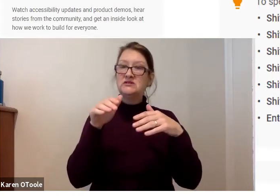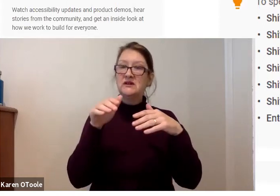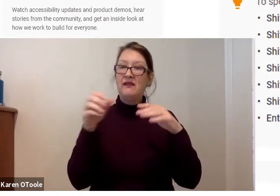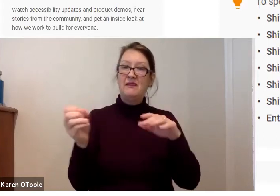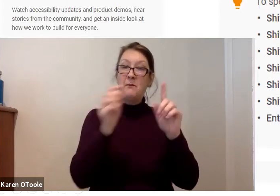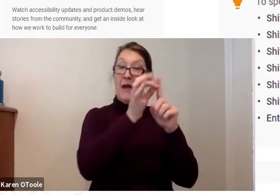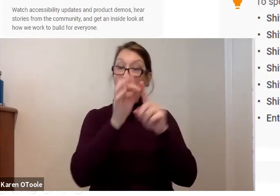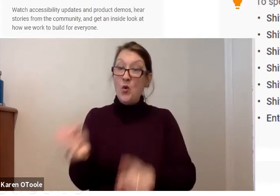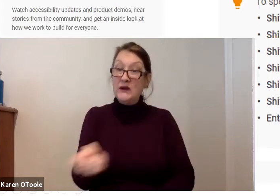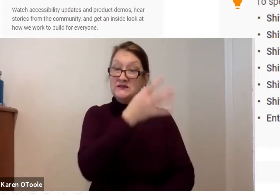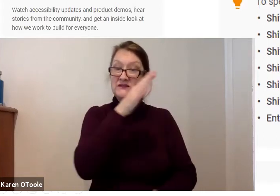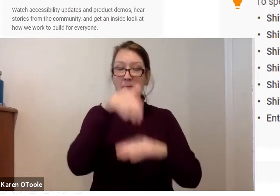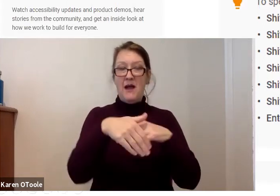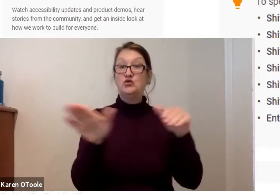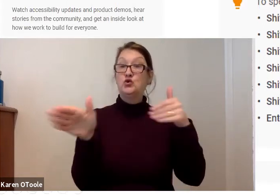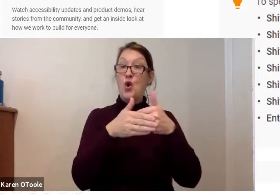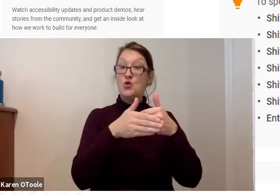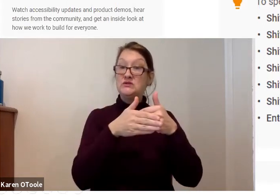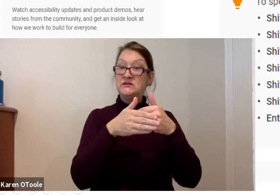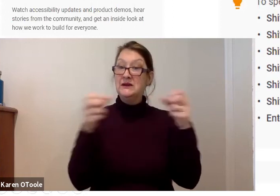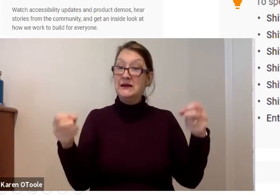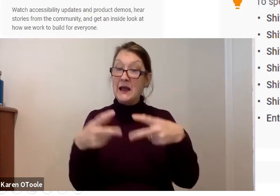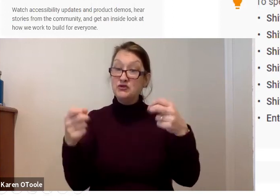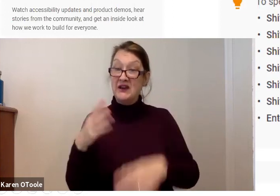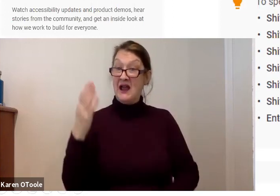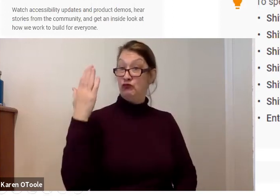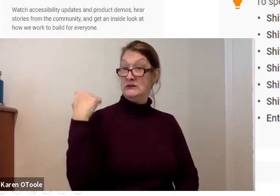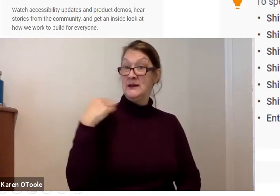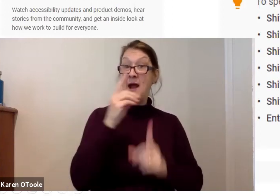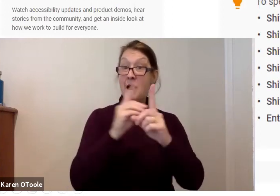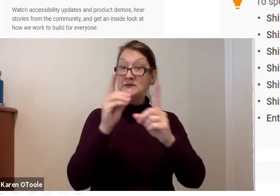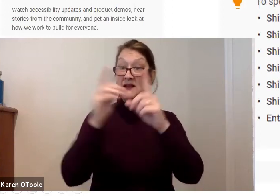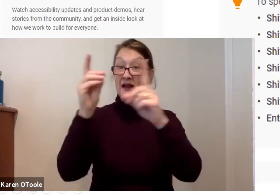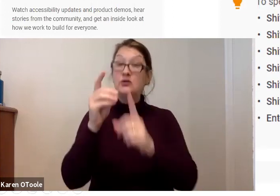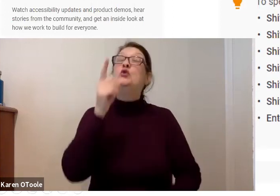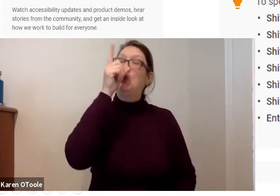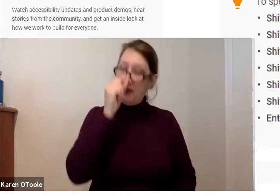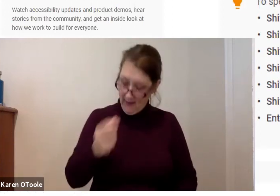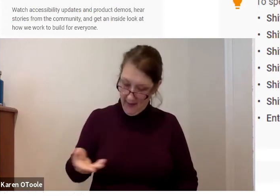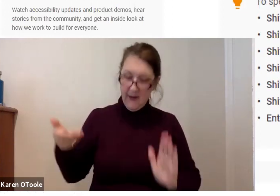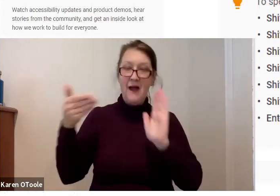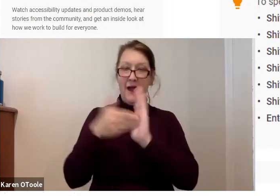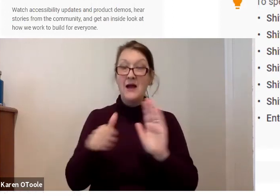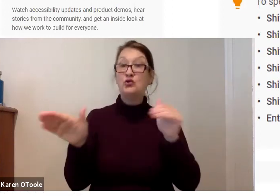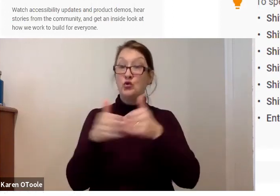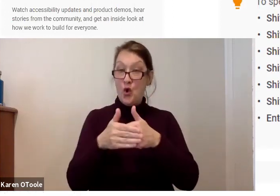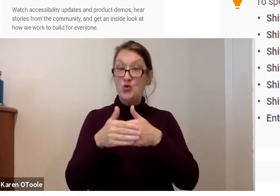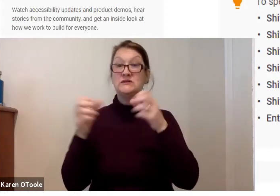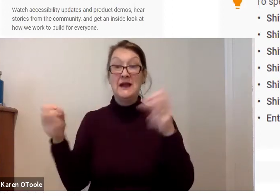They have just updated it so you can add closed captions. It used to be just subtitles, so just words.